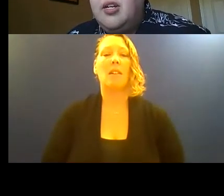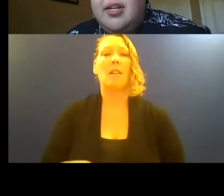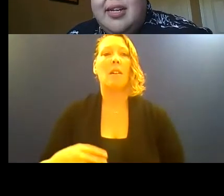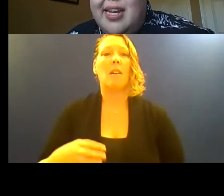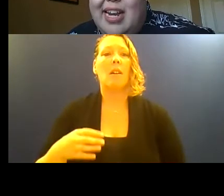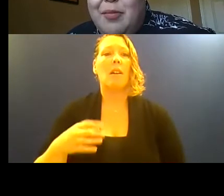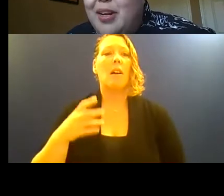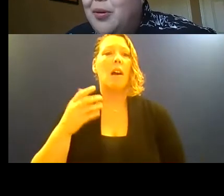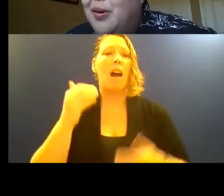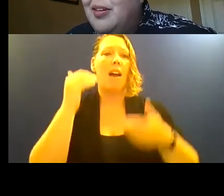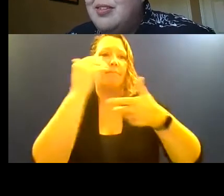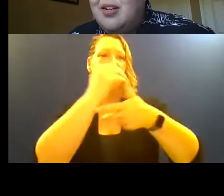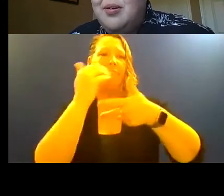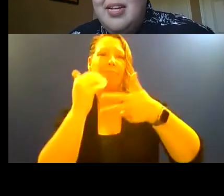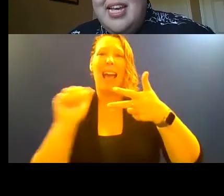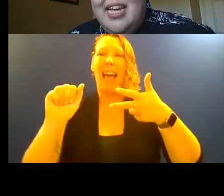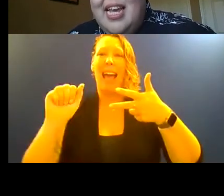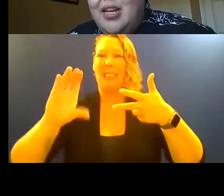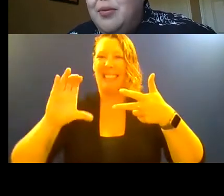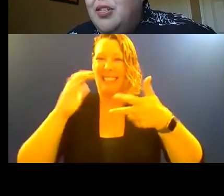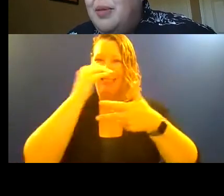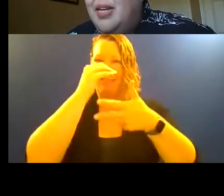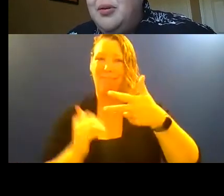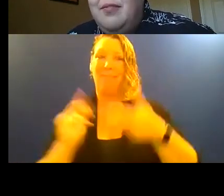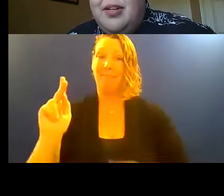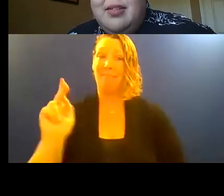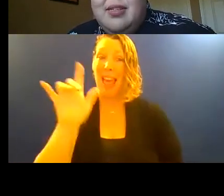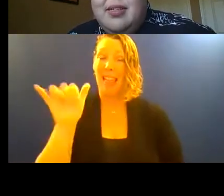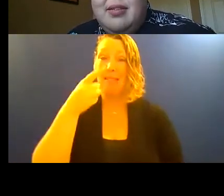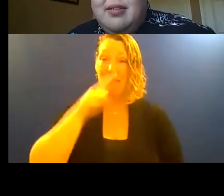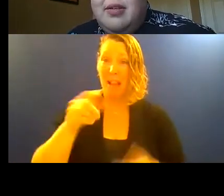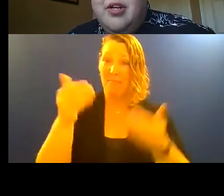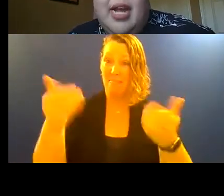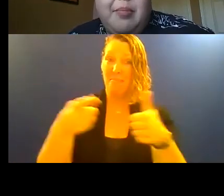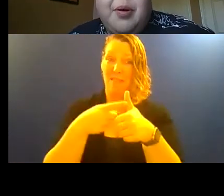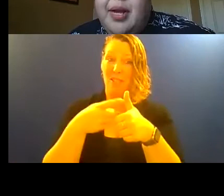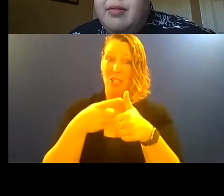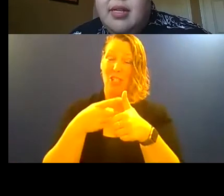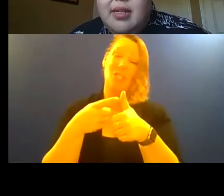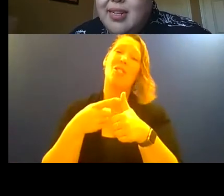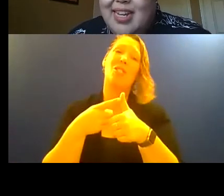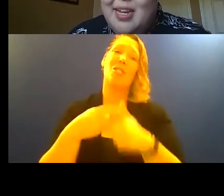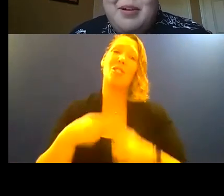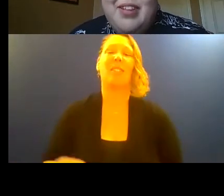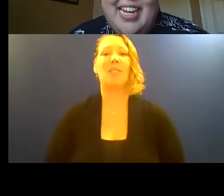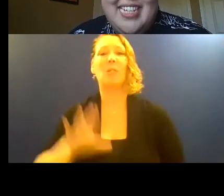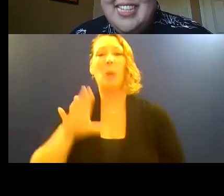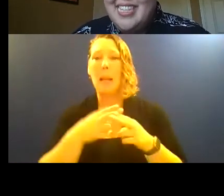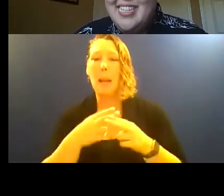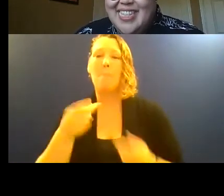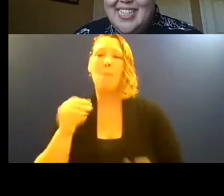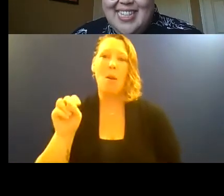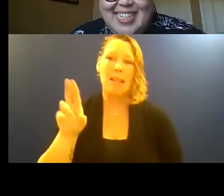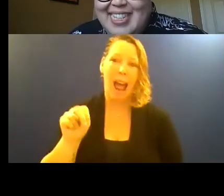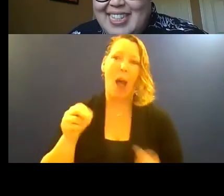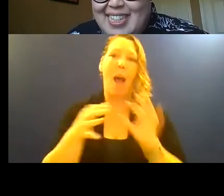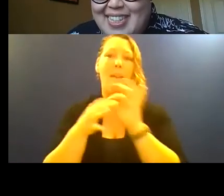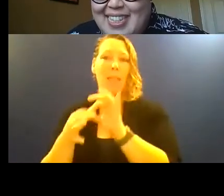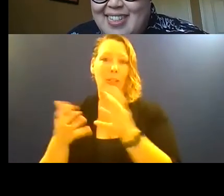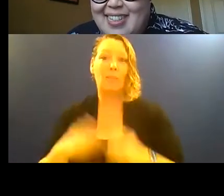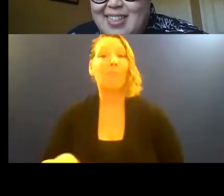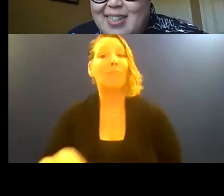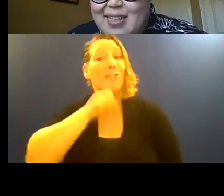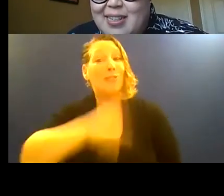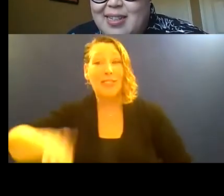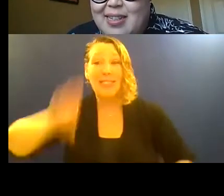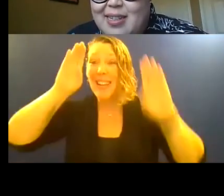I listed you on here and alphabetical order. So, Kelly, would you mind going first? Your name, pronouns, affiliation.